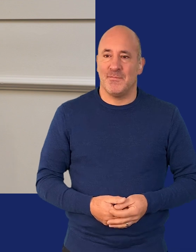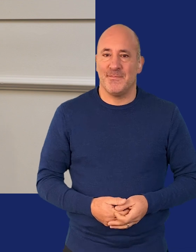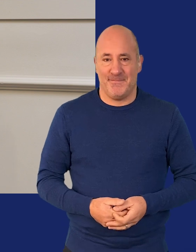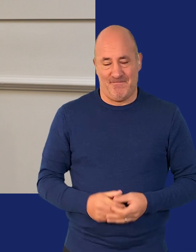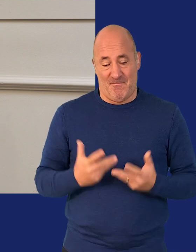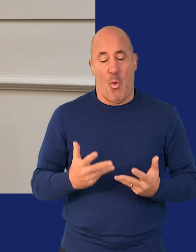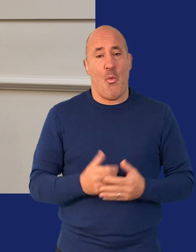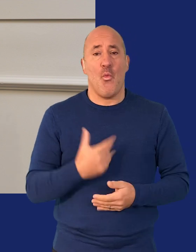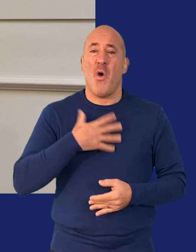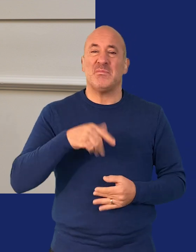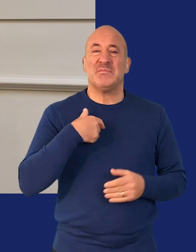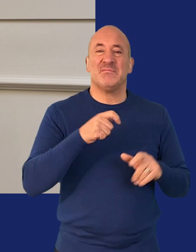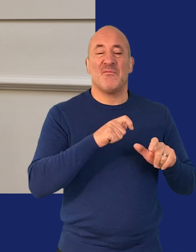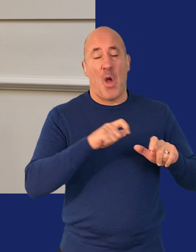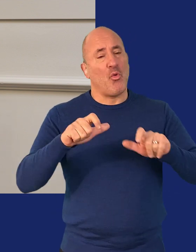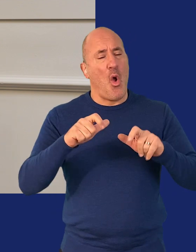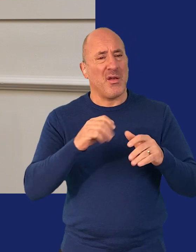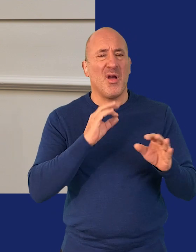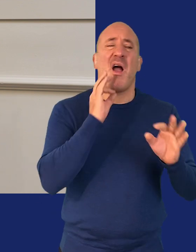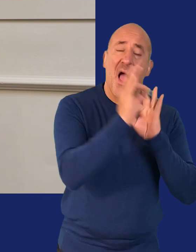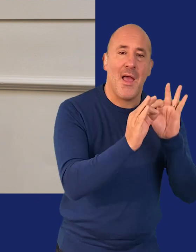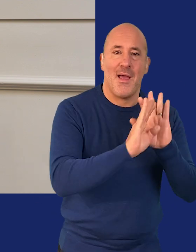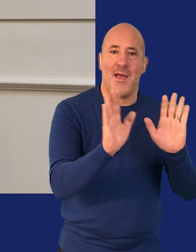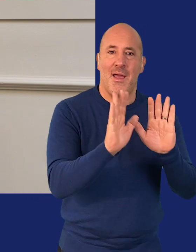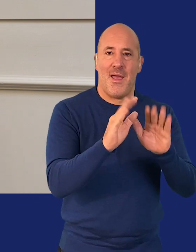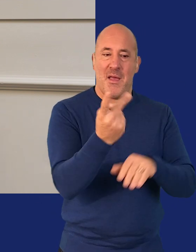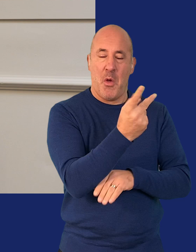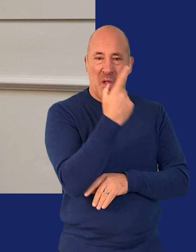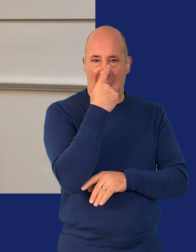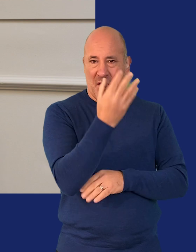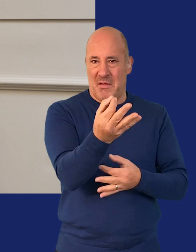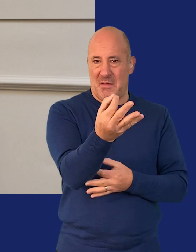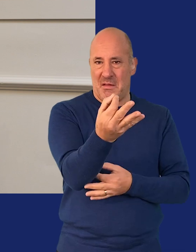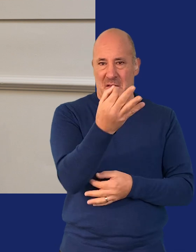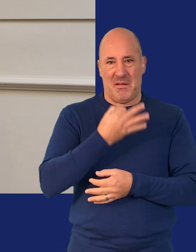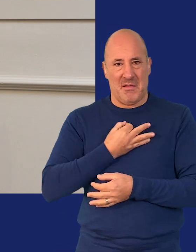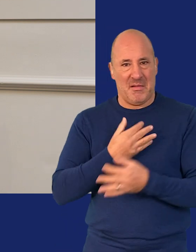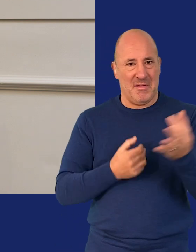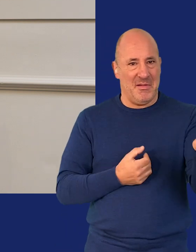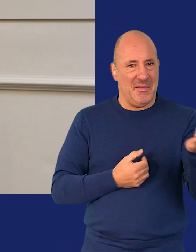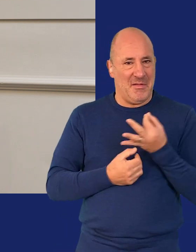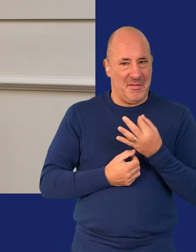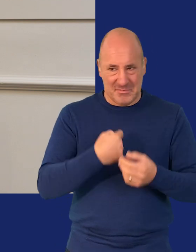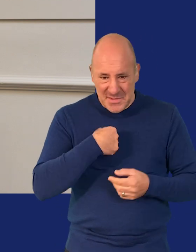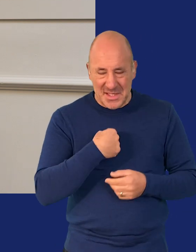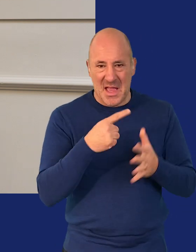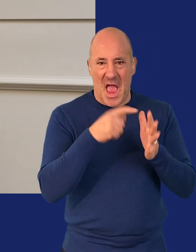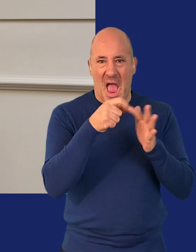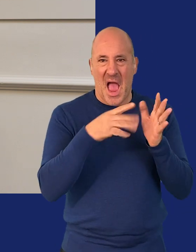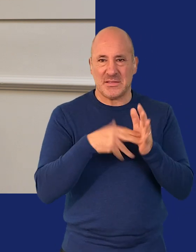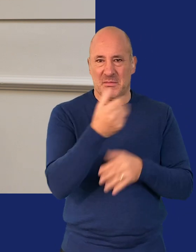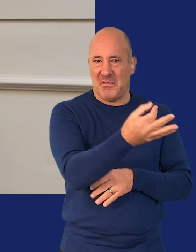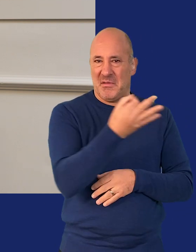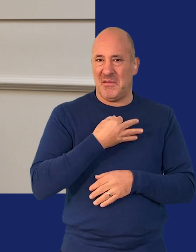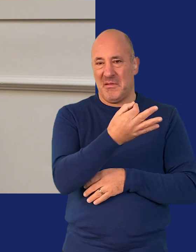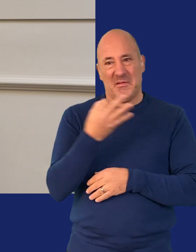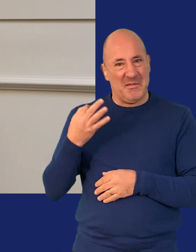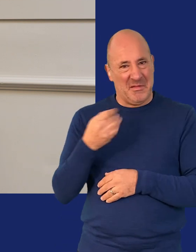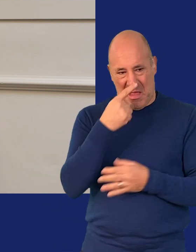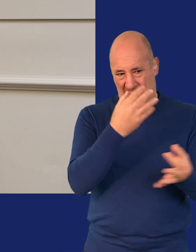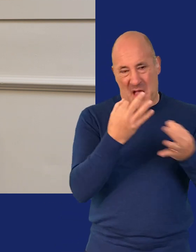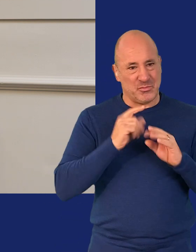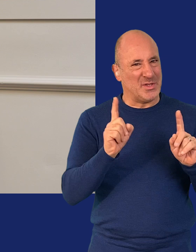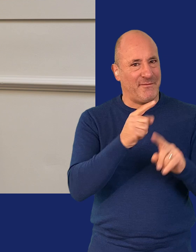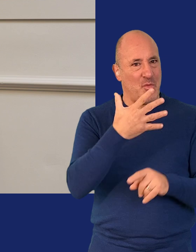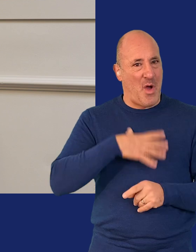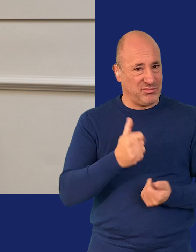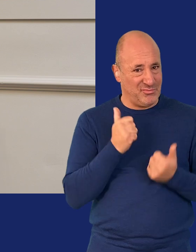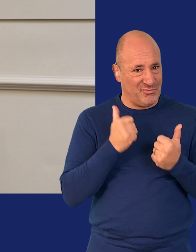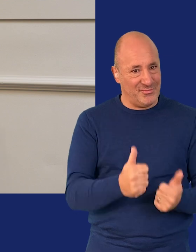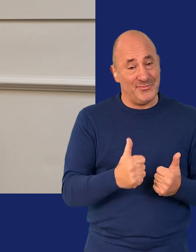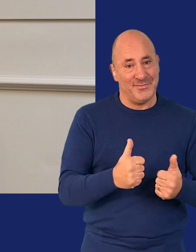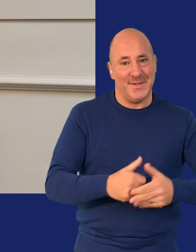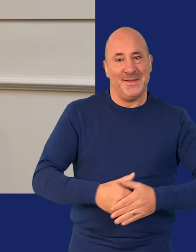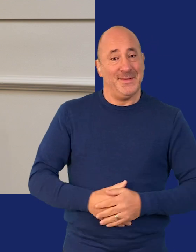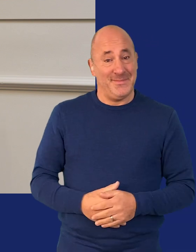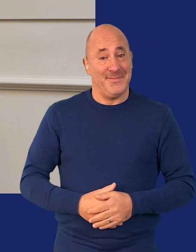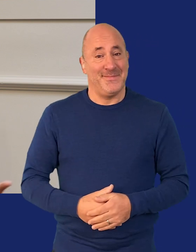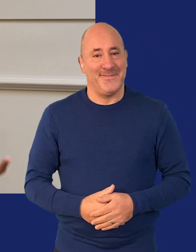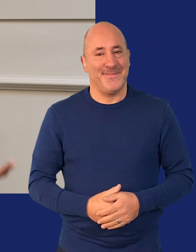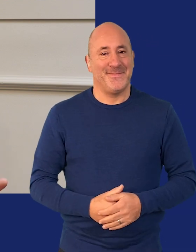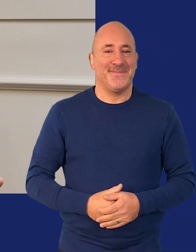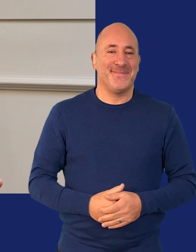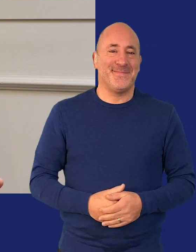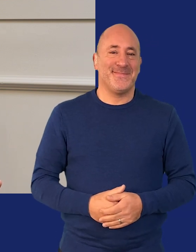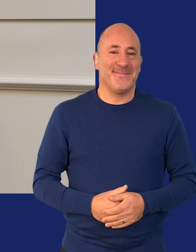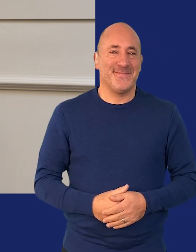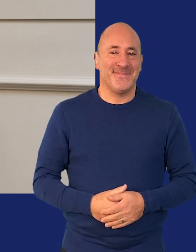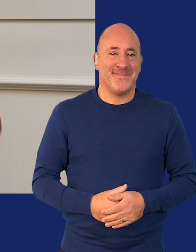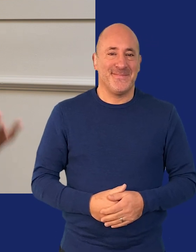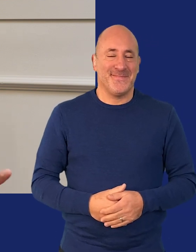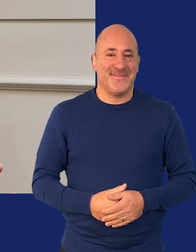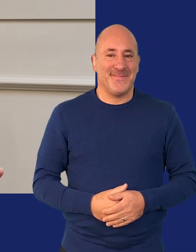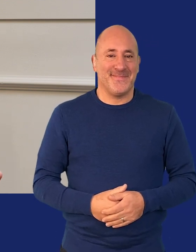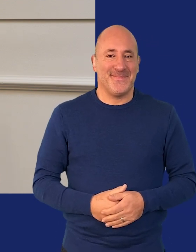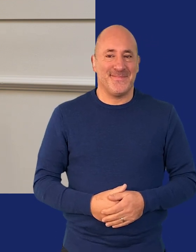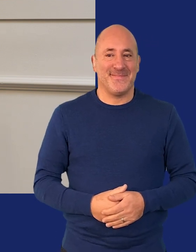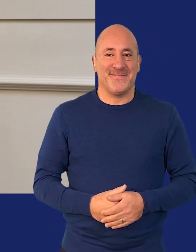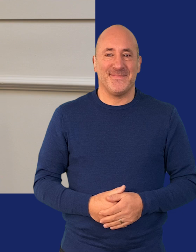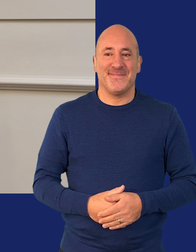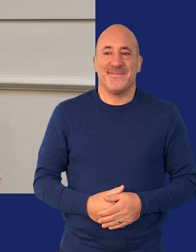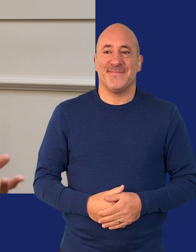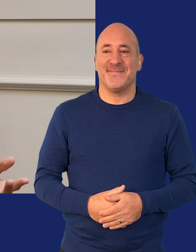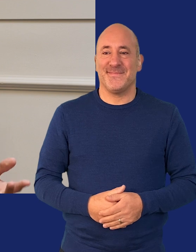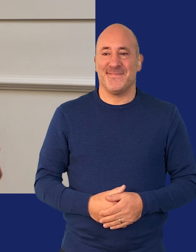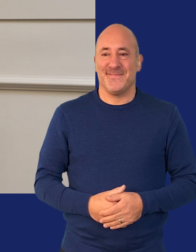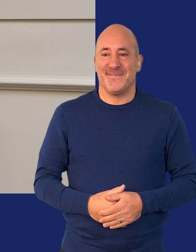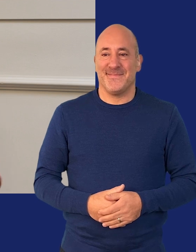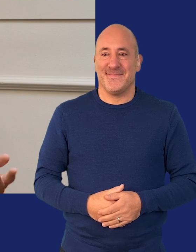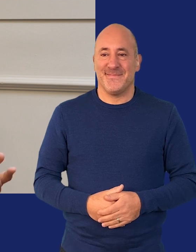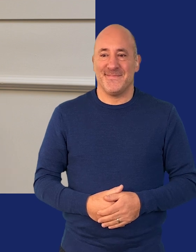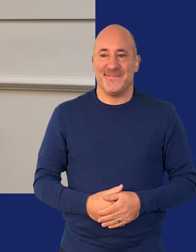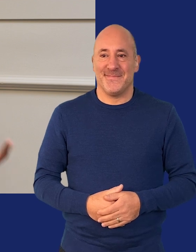Um, so I wanted to continue by opening it up, um, and, uh, allowing you two to ask